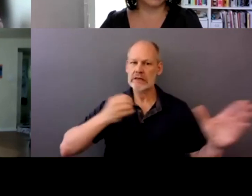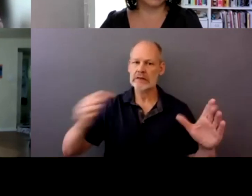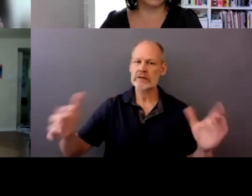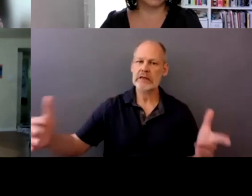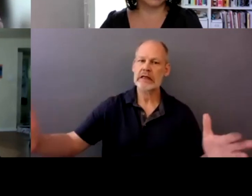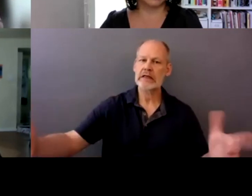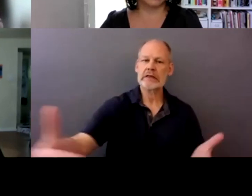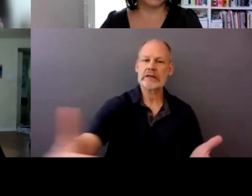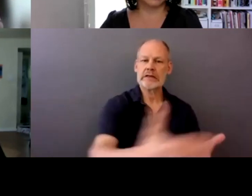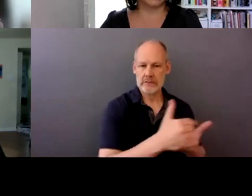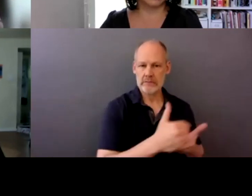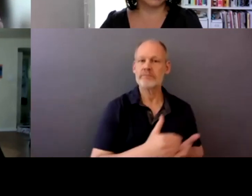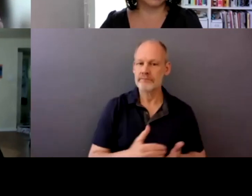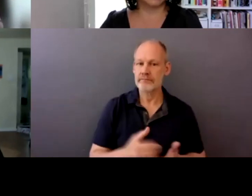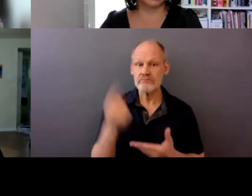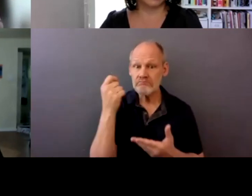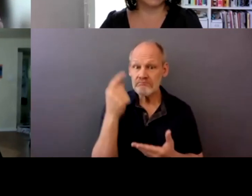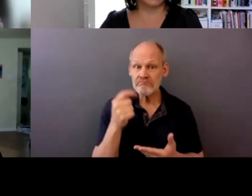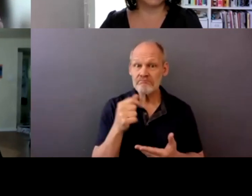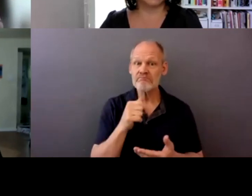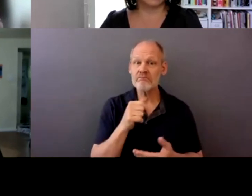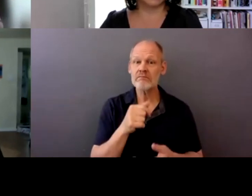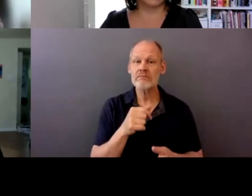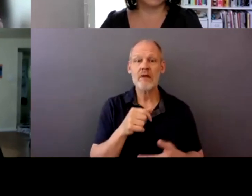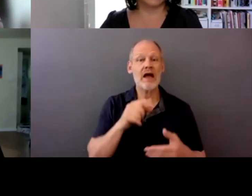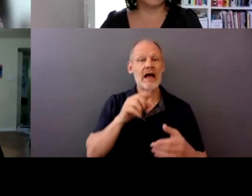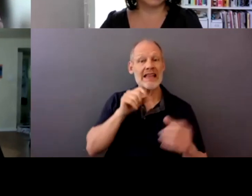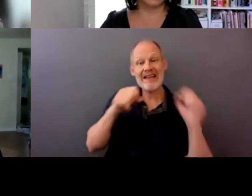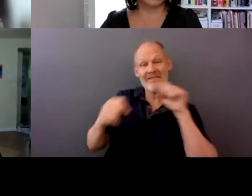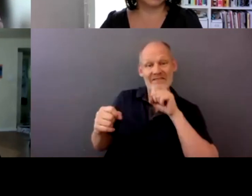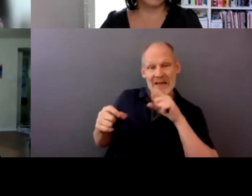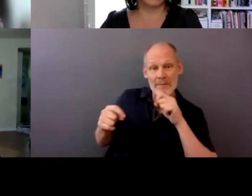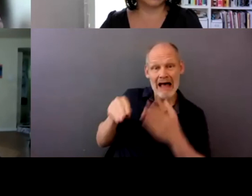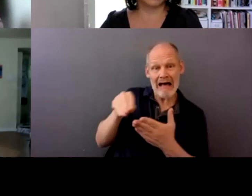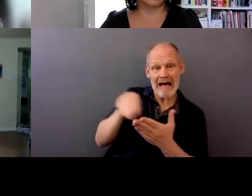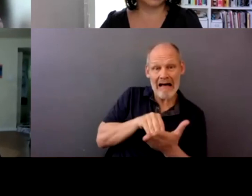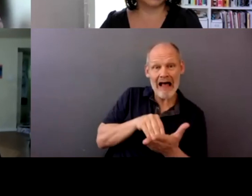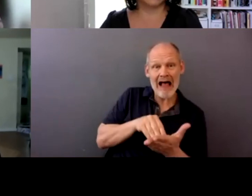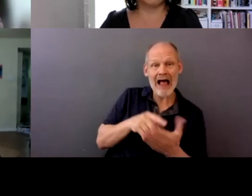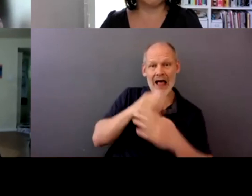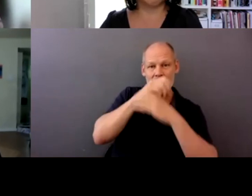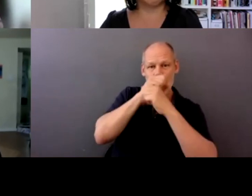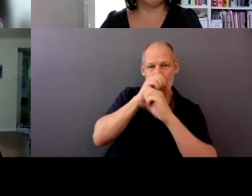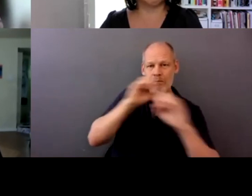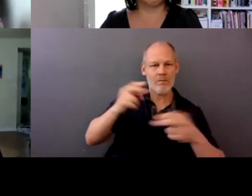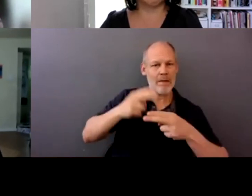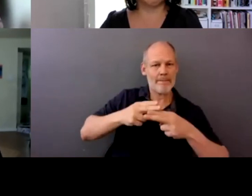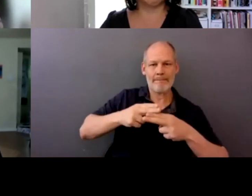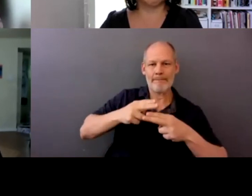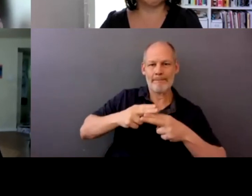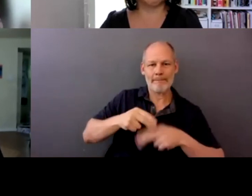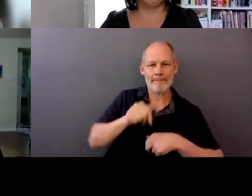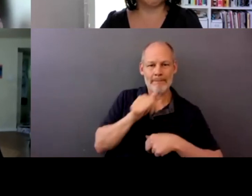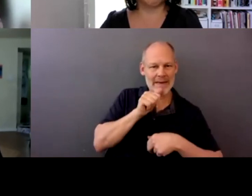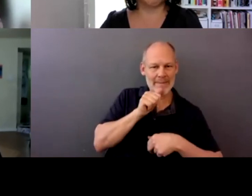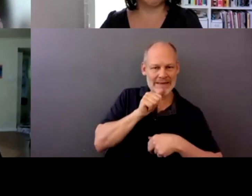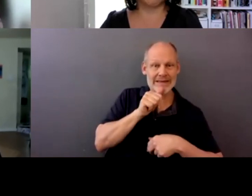anonymously give feedback. And then as we receive feedback, we apply those changes.